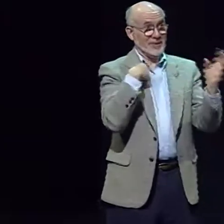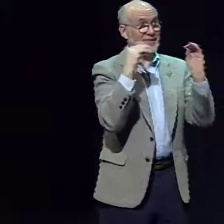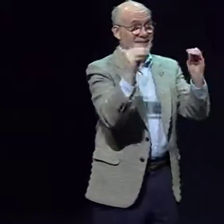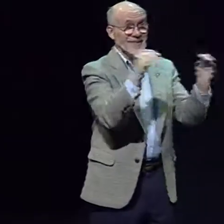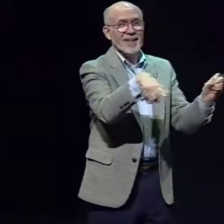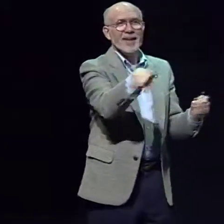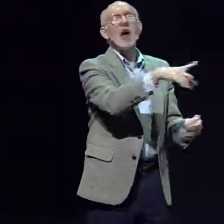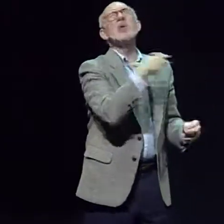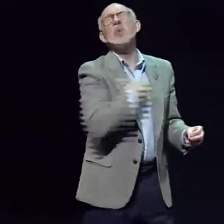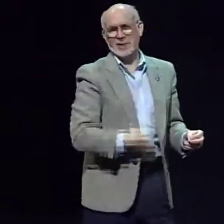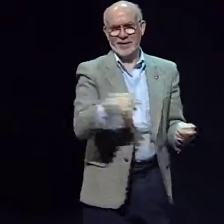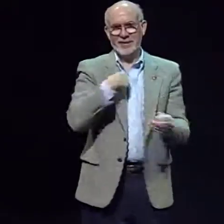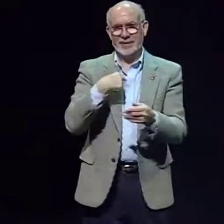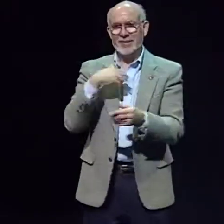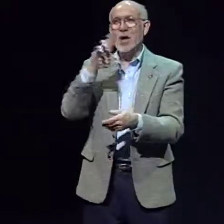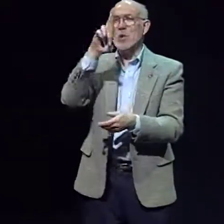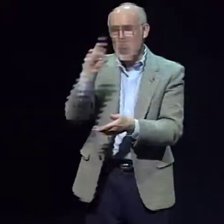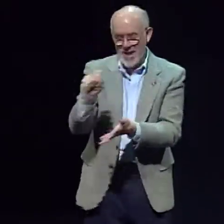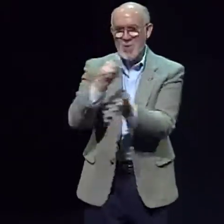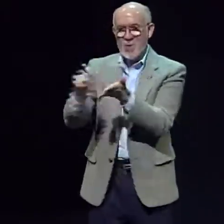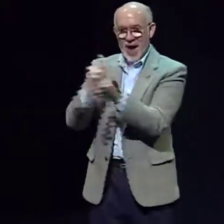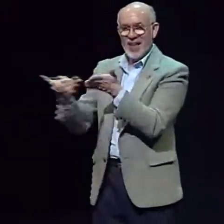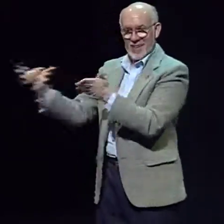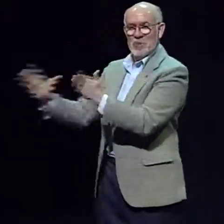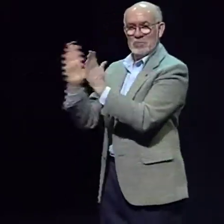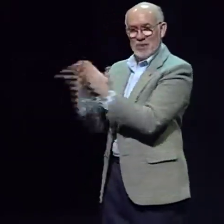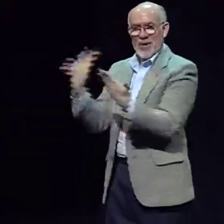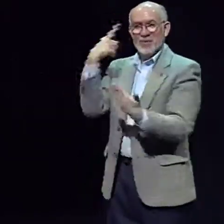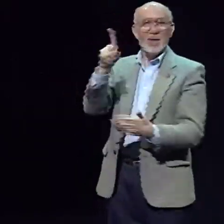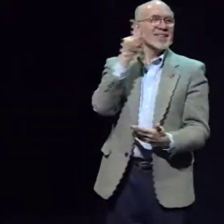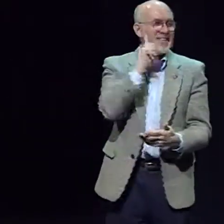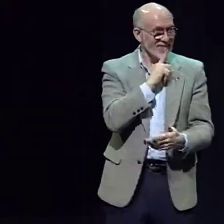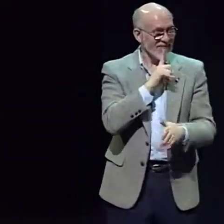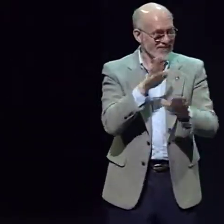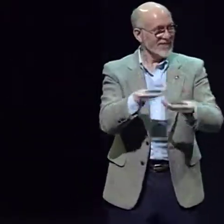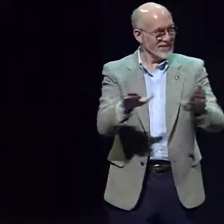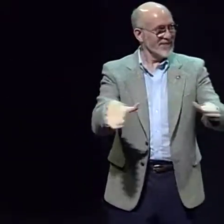AND THE STUDENTS WHO I WAS TEACHING HAD WISHED THAT I HAD REWRITTEN THAT BOOK